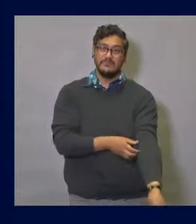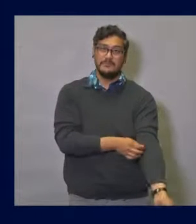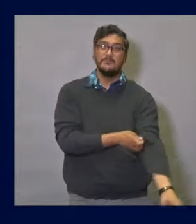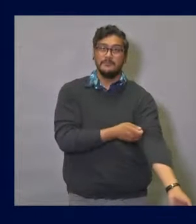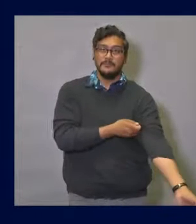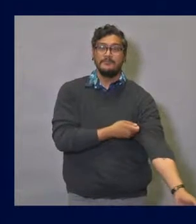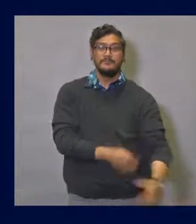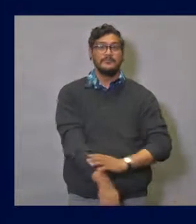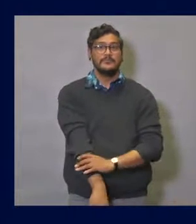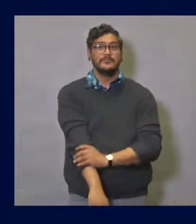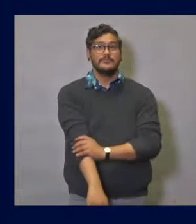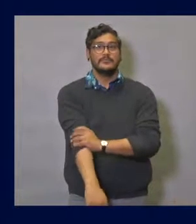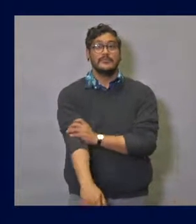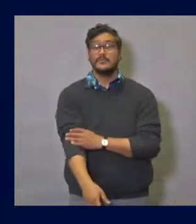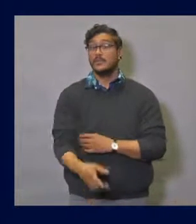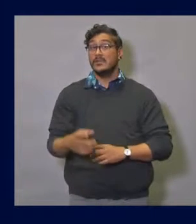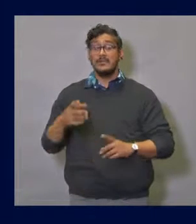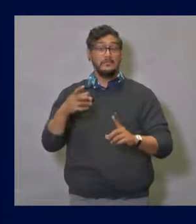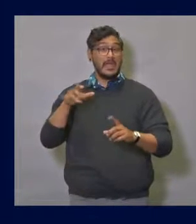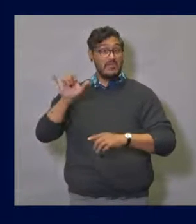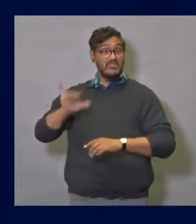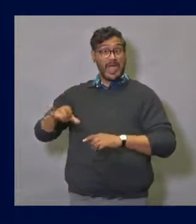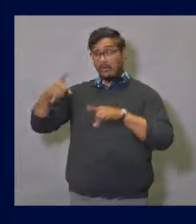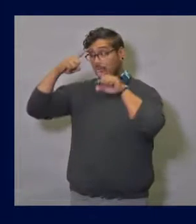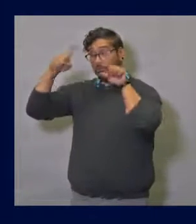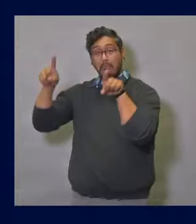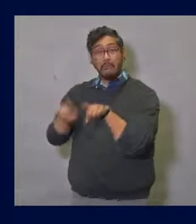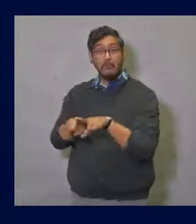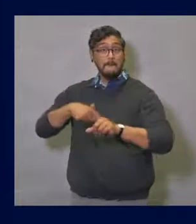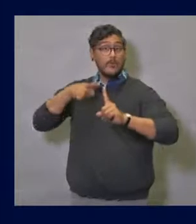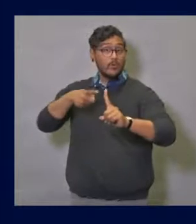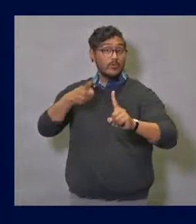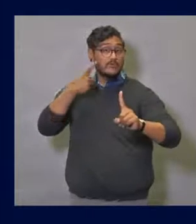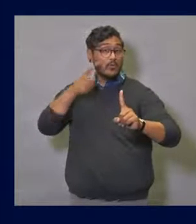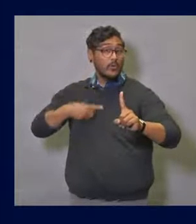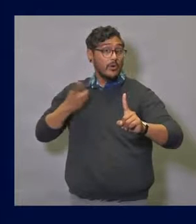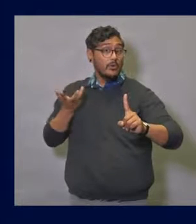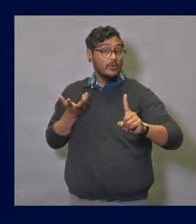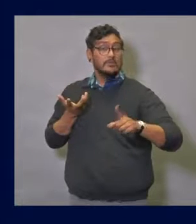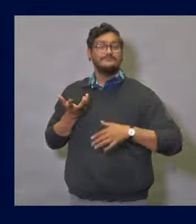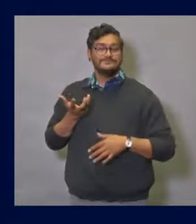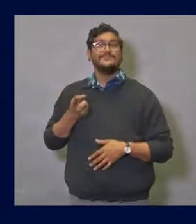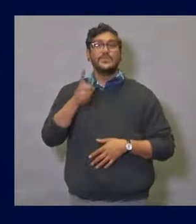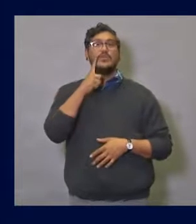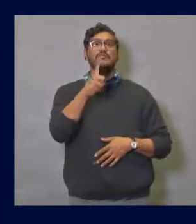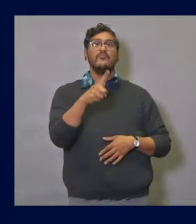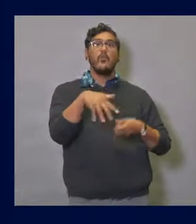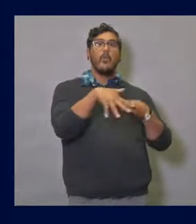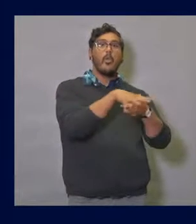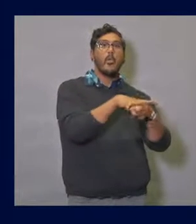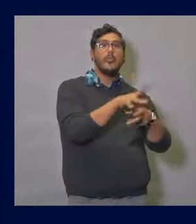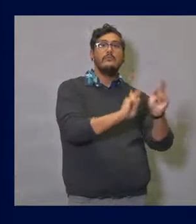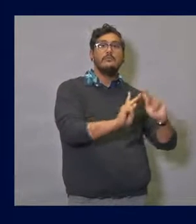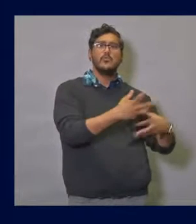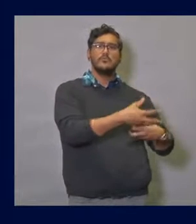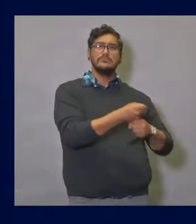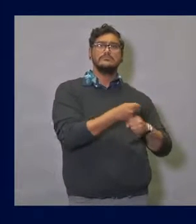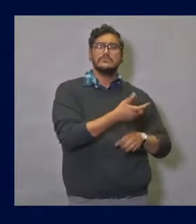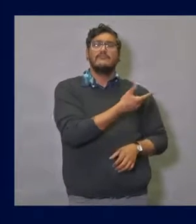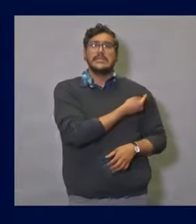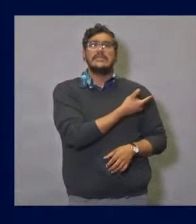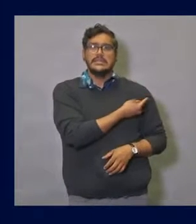FUNDAMENTAL PARA LAS ZONAS MÁS